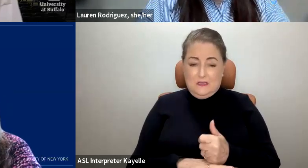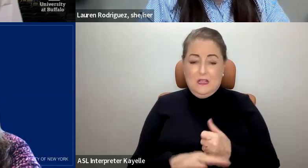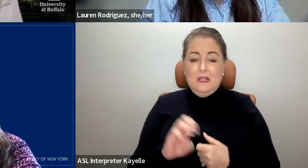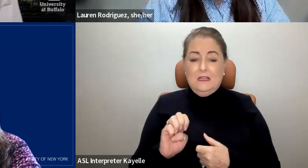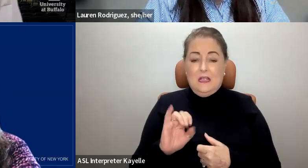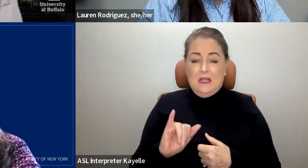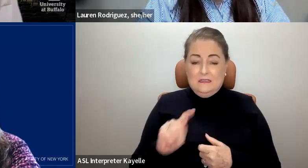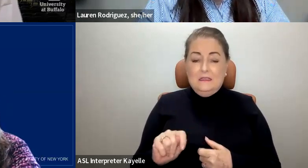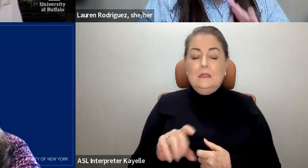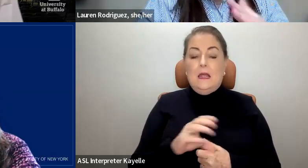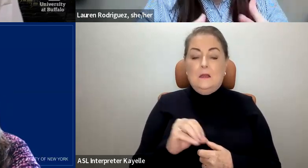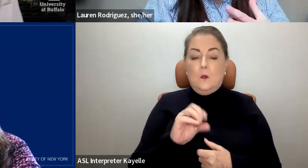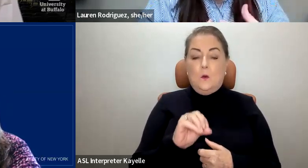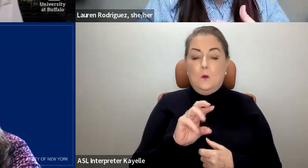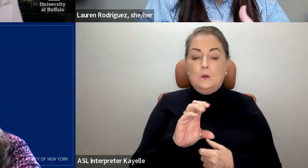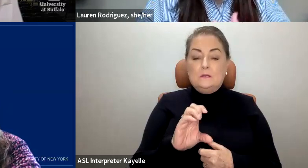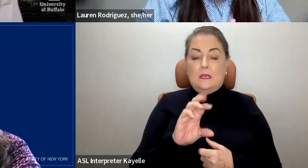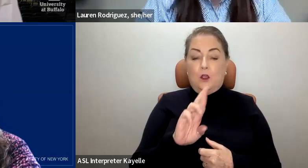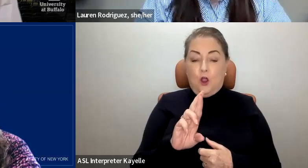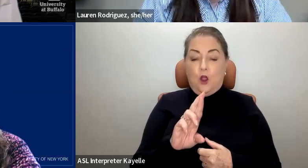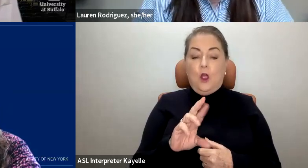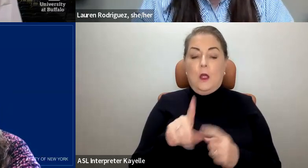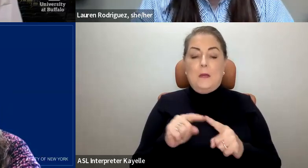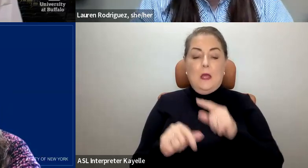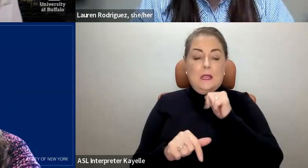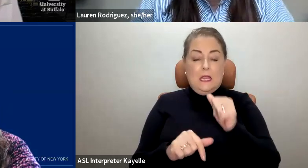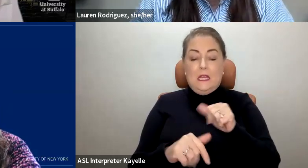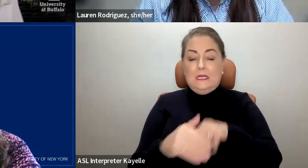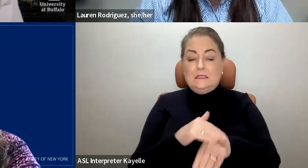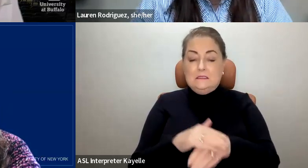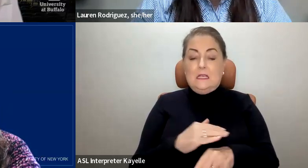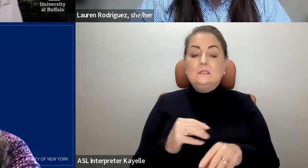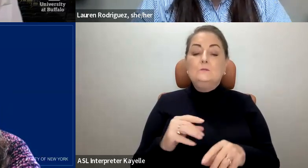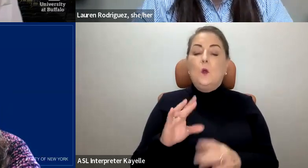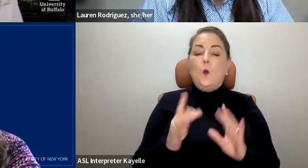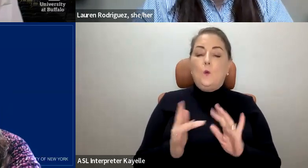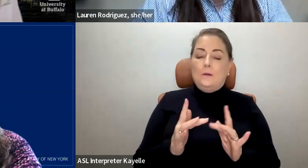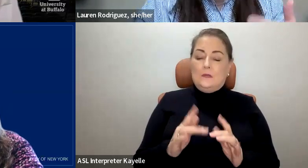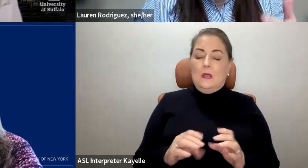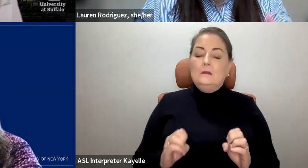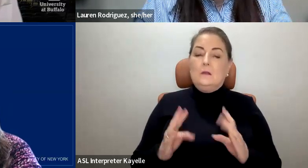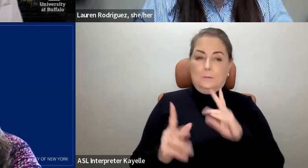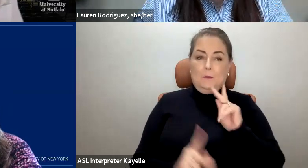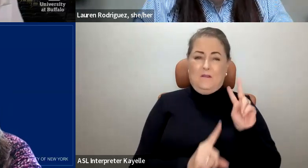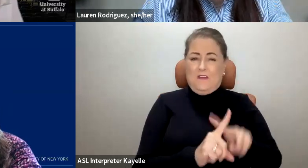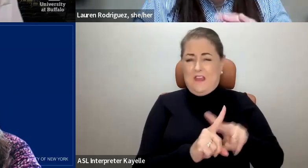OCR complaints against the inaccessible websites and higher education were being filed across the nation. So just a